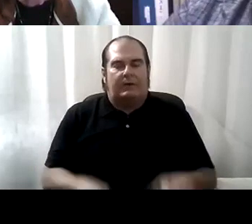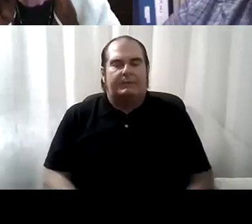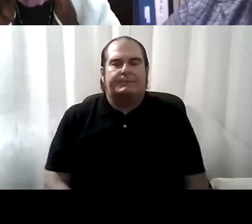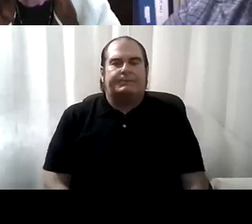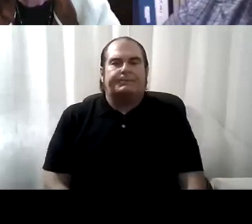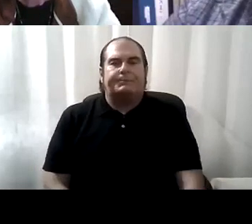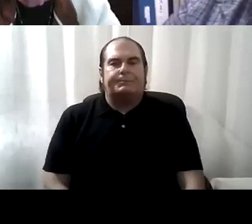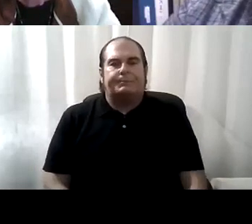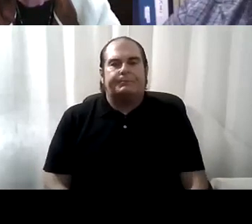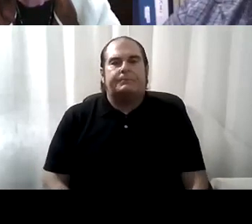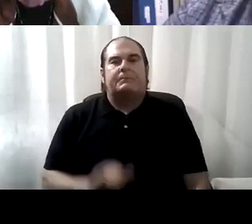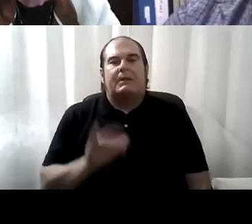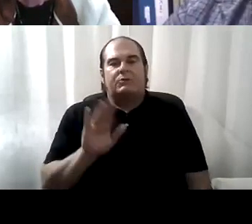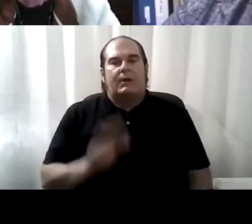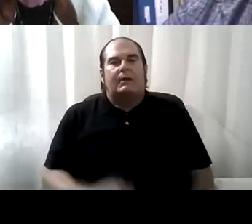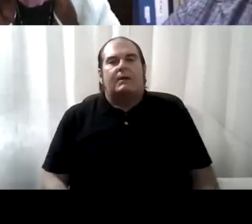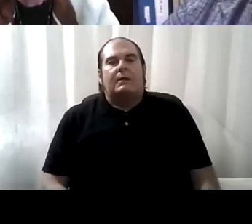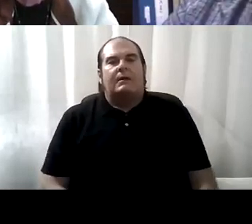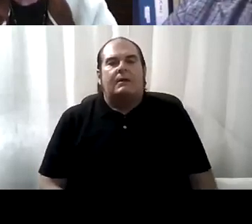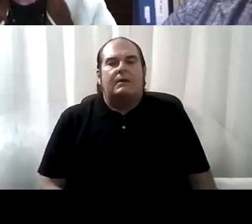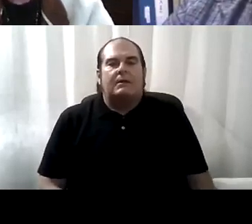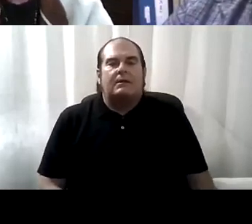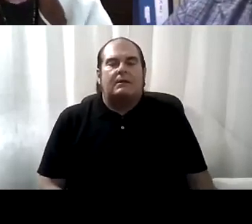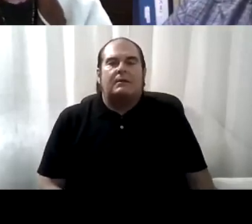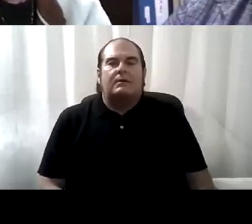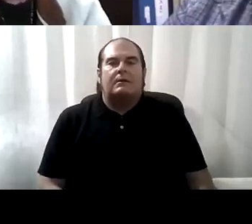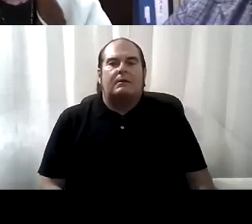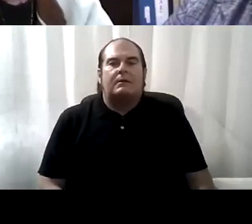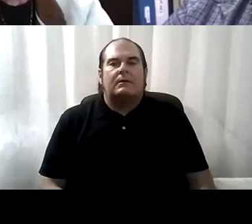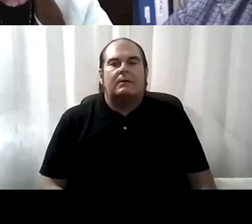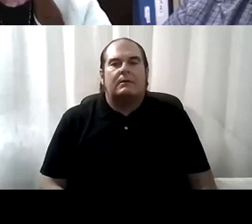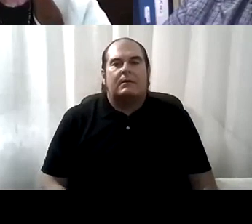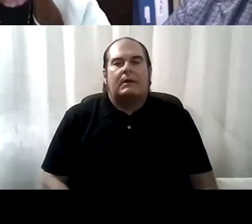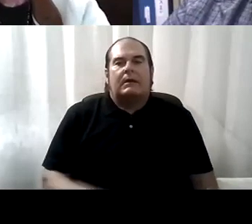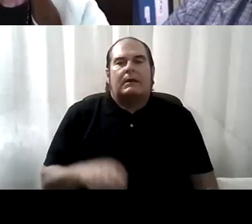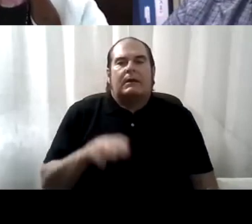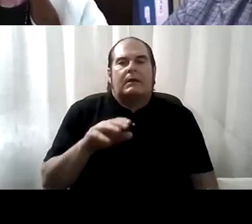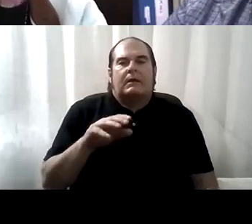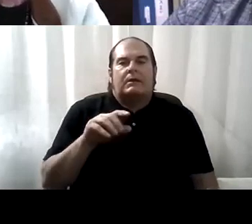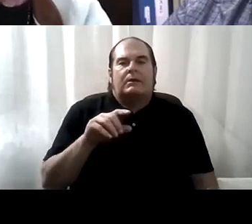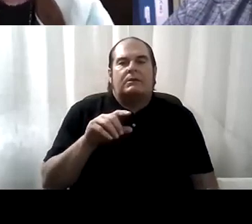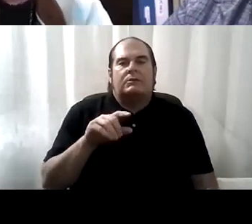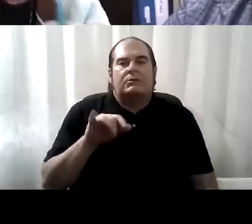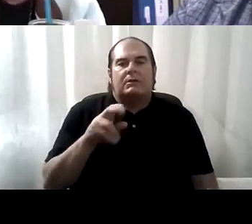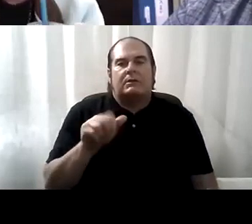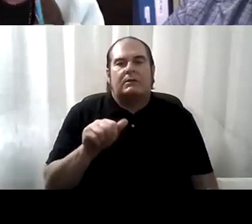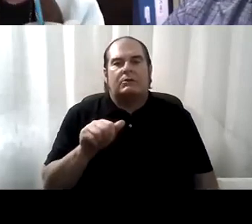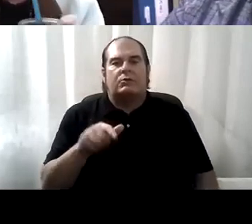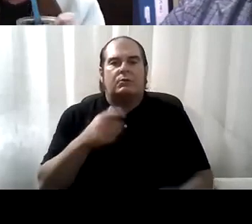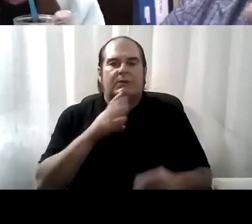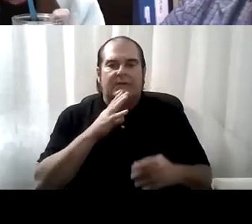Dena, I know that you had mentioned that there were some definite things like care coordination,